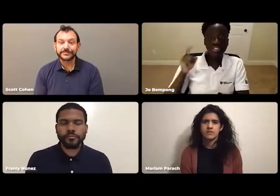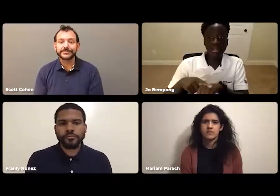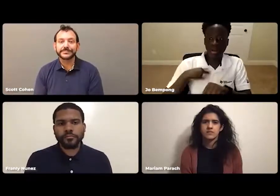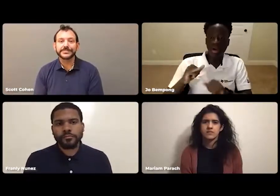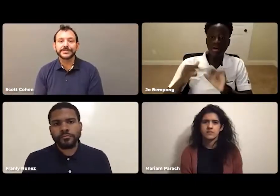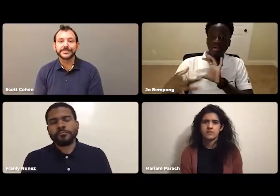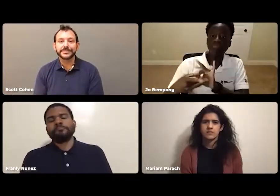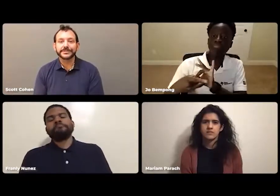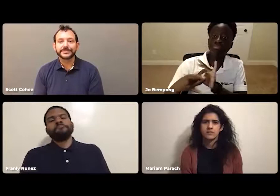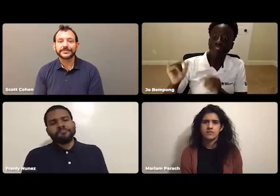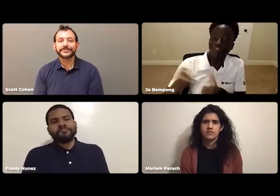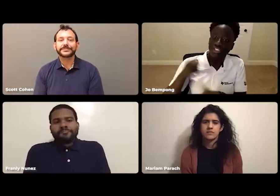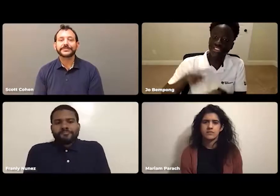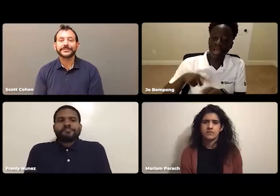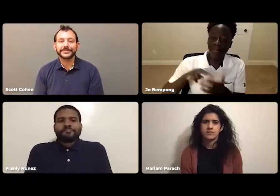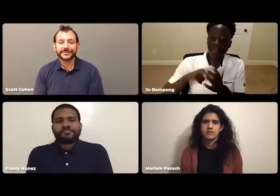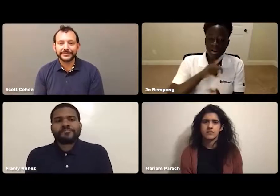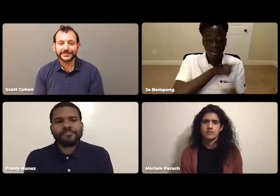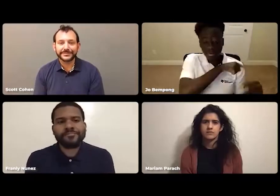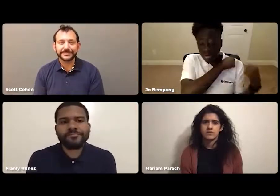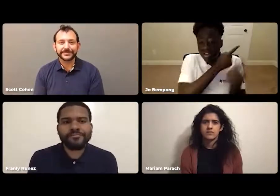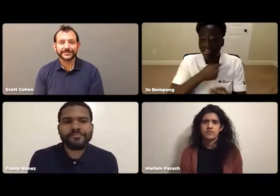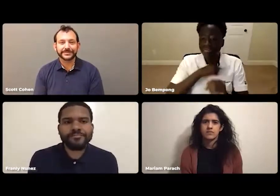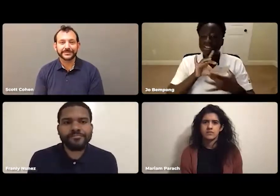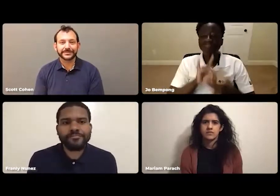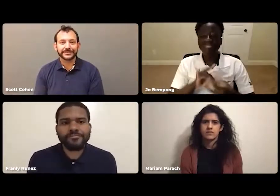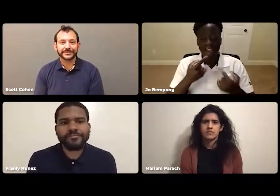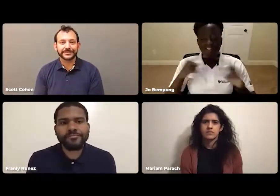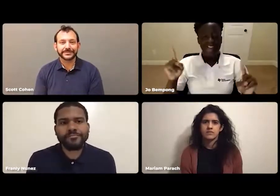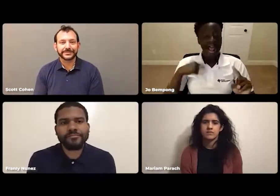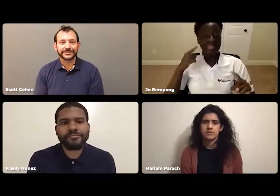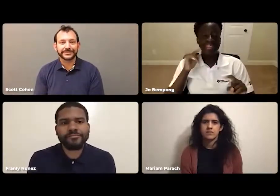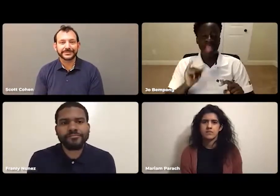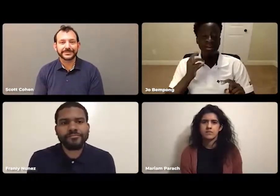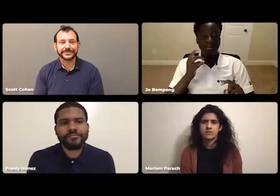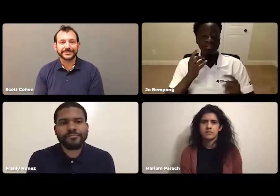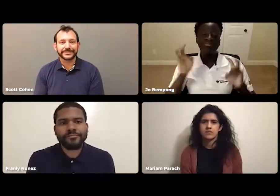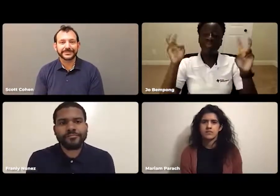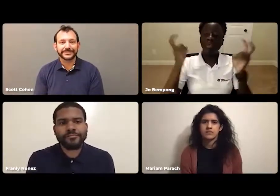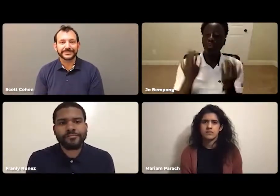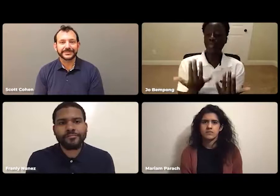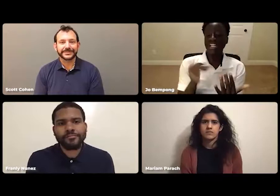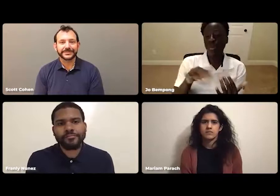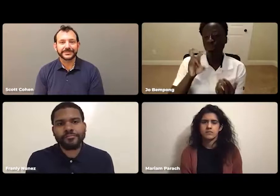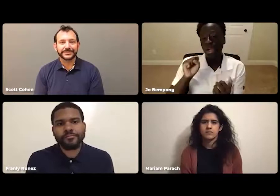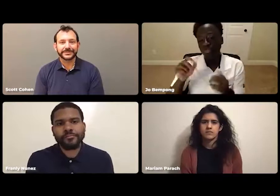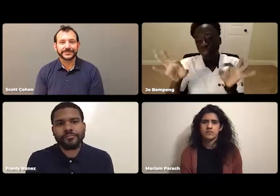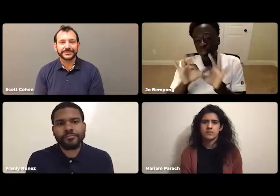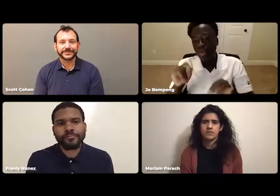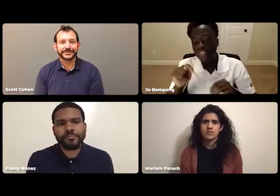And that person has a degree in Computer Engineering as well. That's the first time I made a true connection with someone.